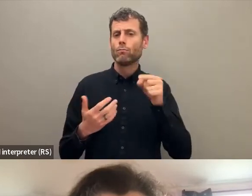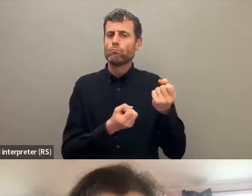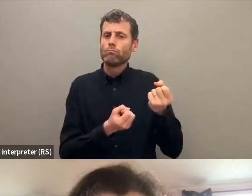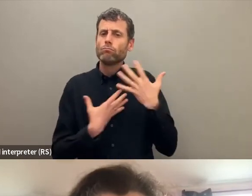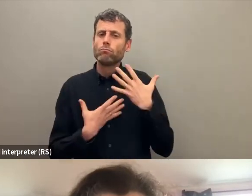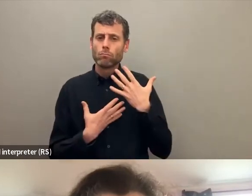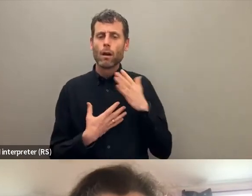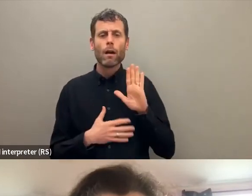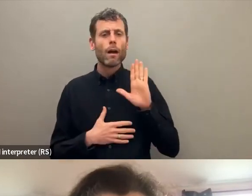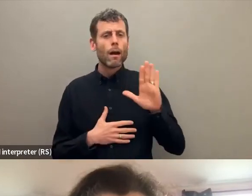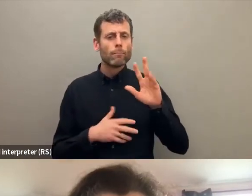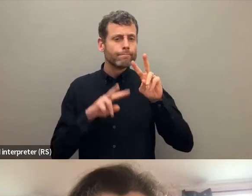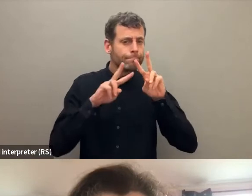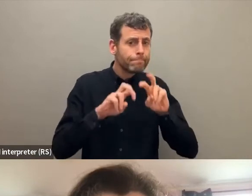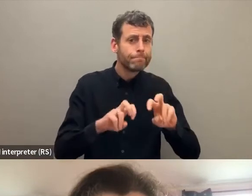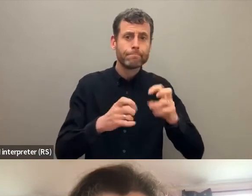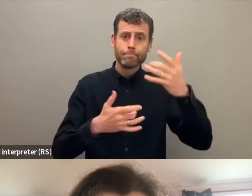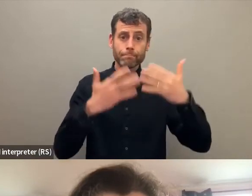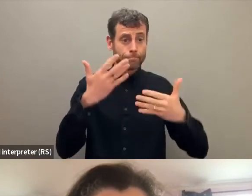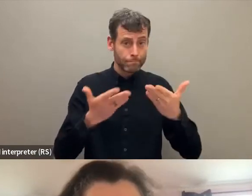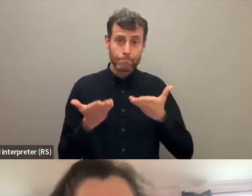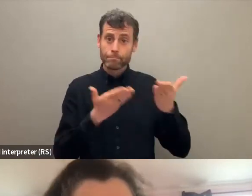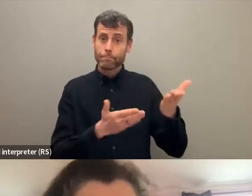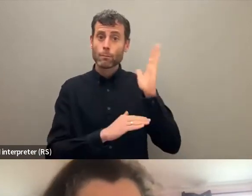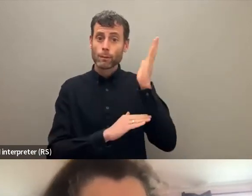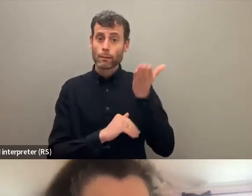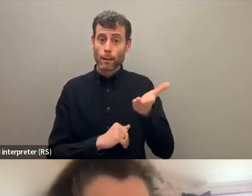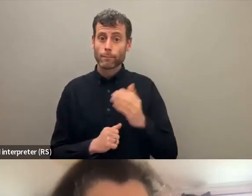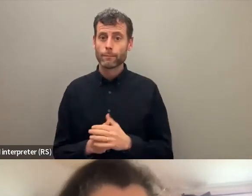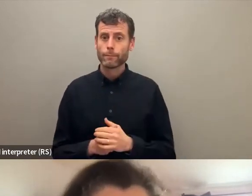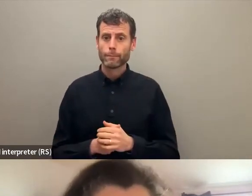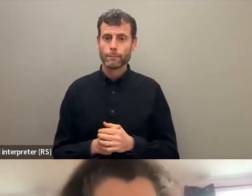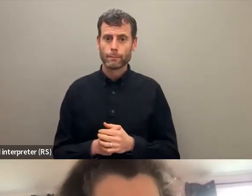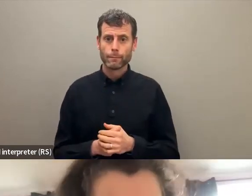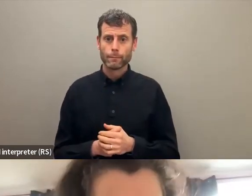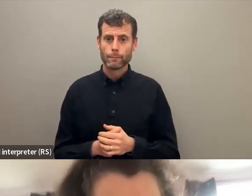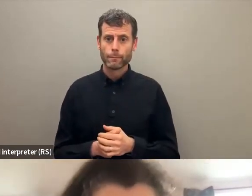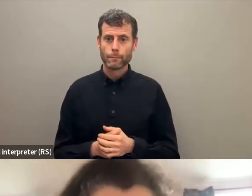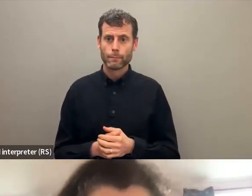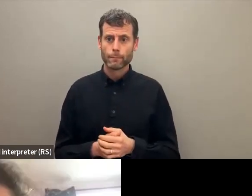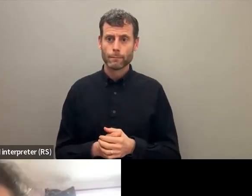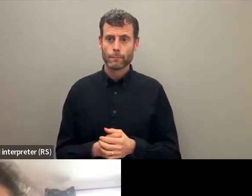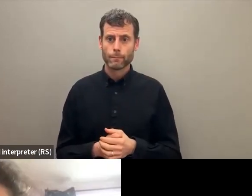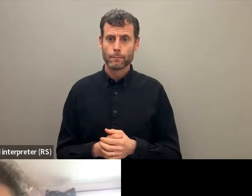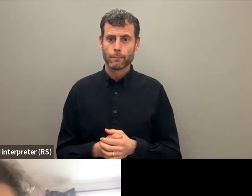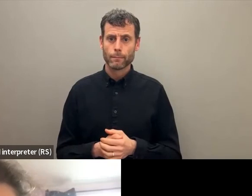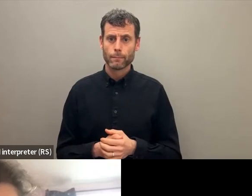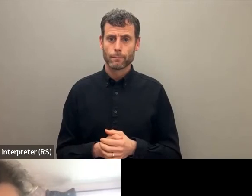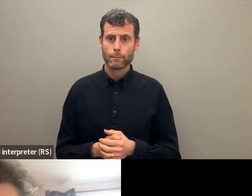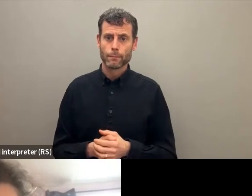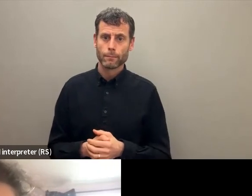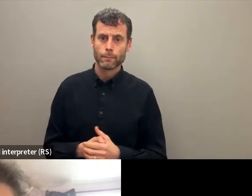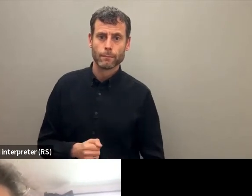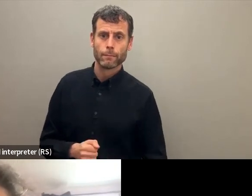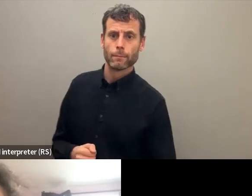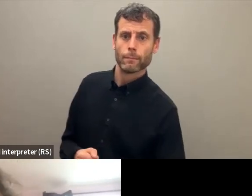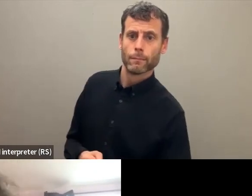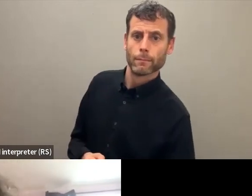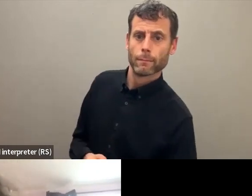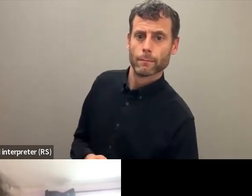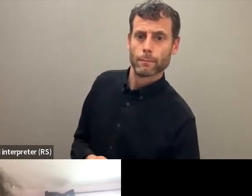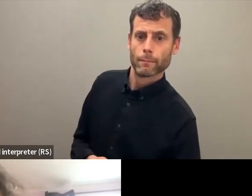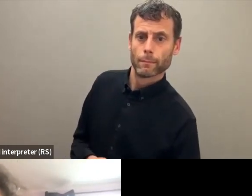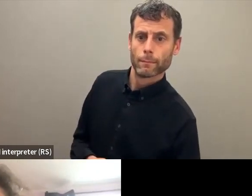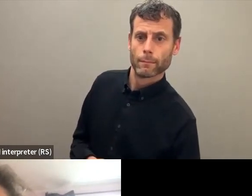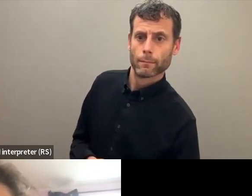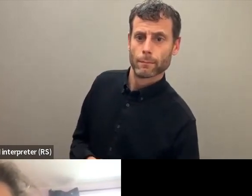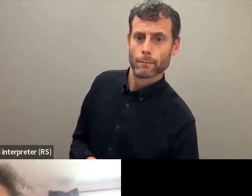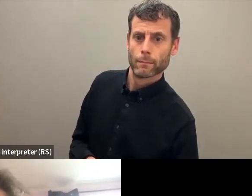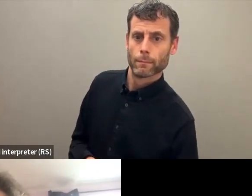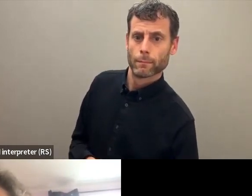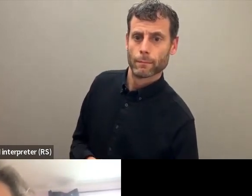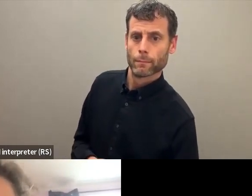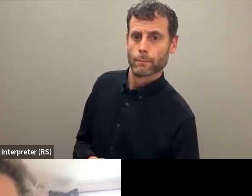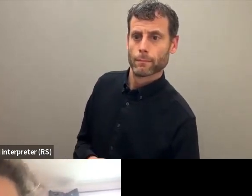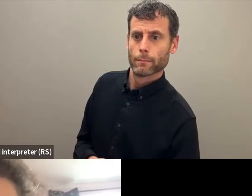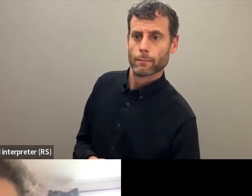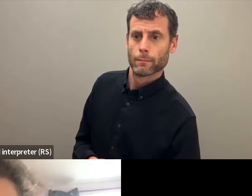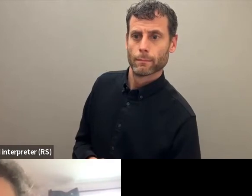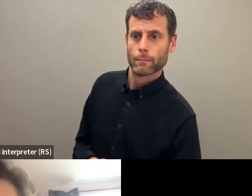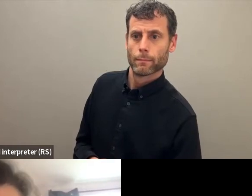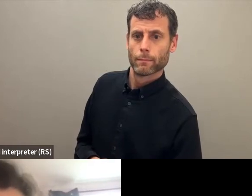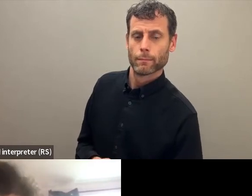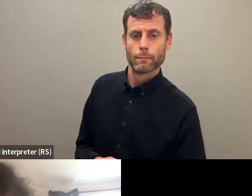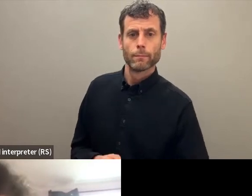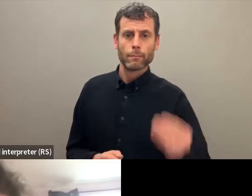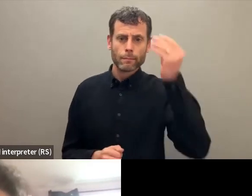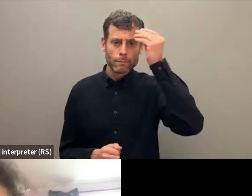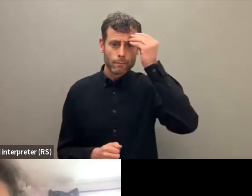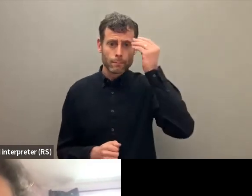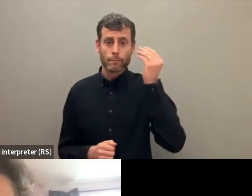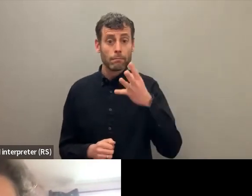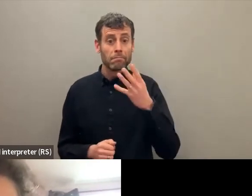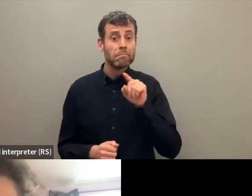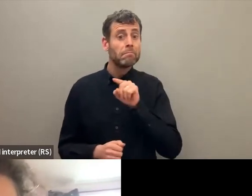Jennifer Madans: Additional information on barriers and facilitators service need a news cause age of onset all need to be collected using a comprehensive strategy and again all data methods need to be made accessible thank, thank you very much for allowing me to present.